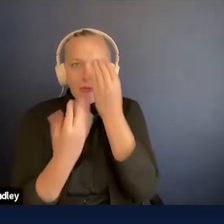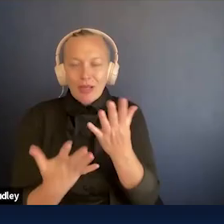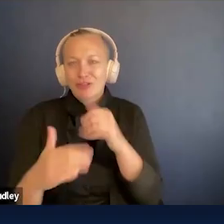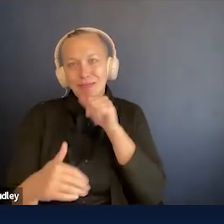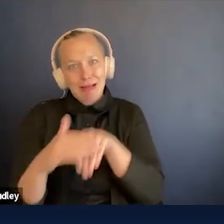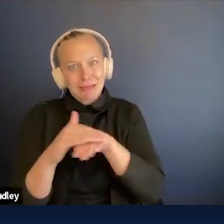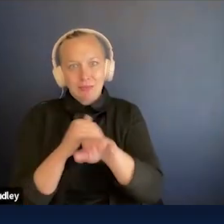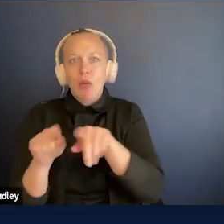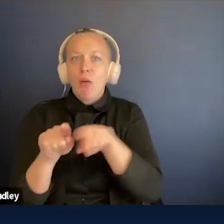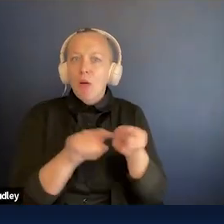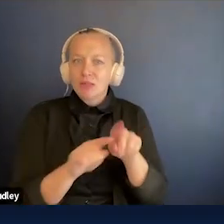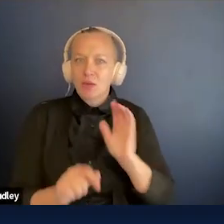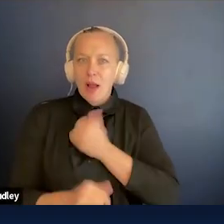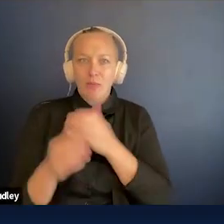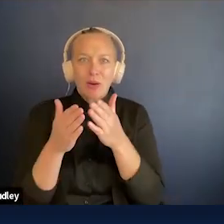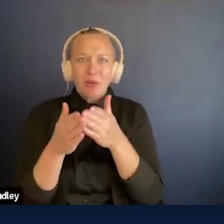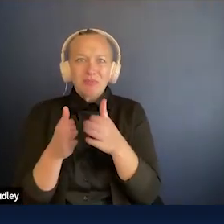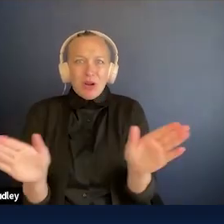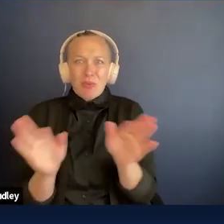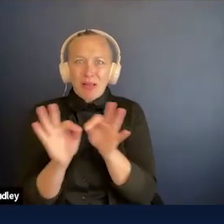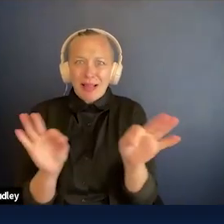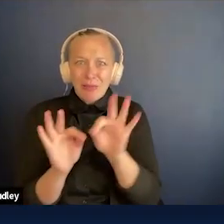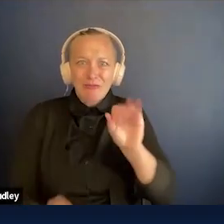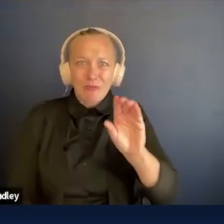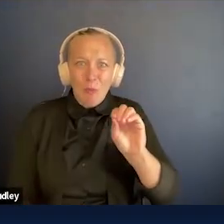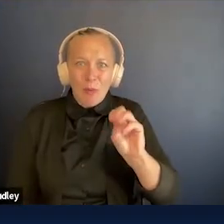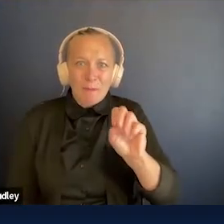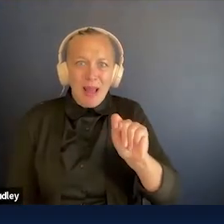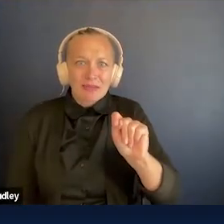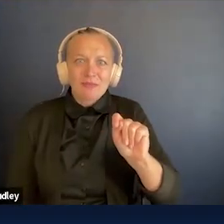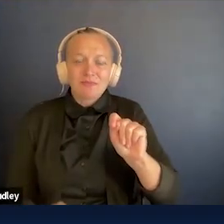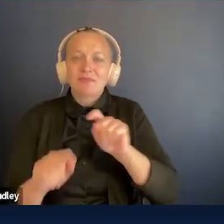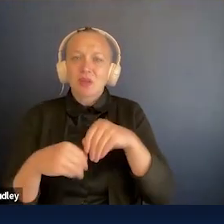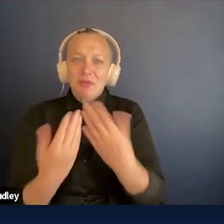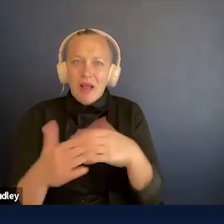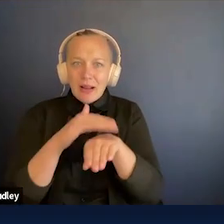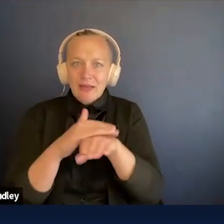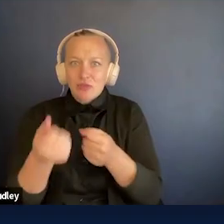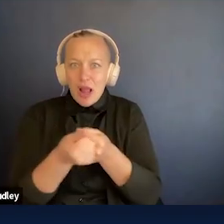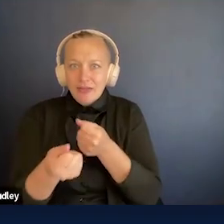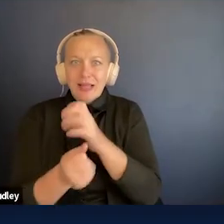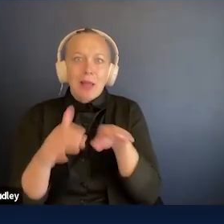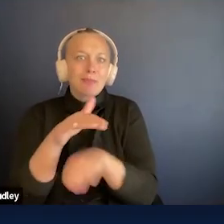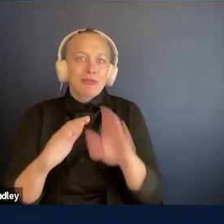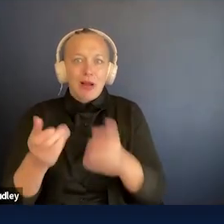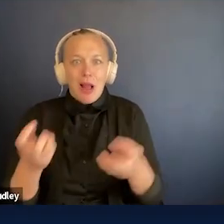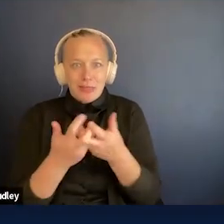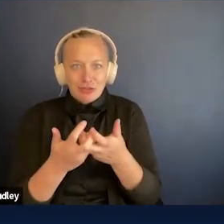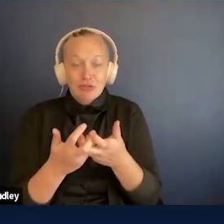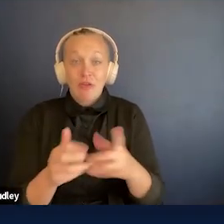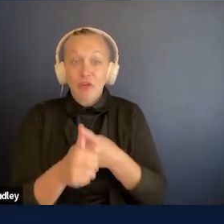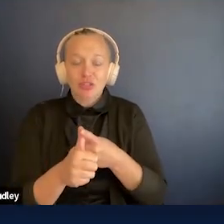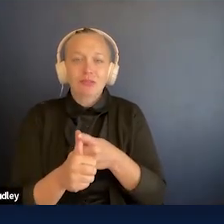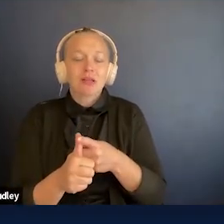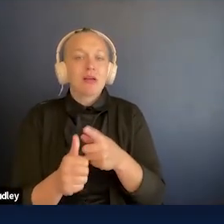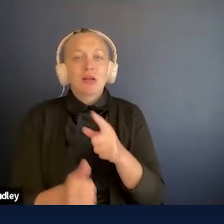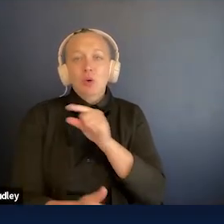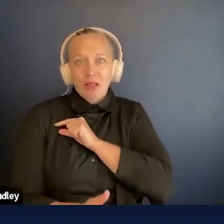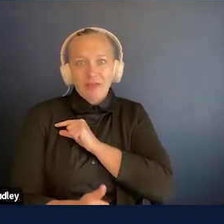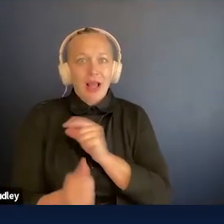Um, so what are some facilitators that make it better? Um, so, first of all, first of them would be consistent provision of certified interpreters across all appointments.